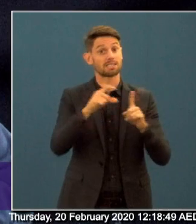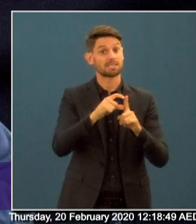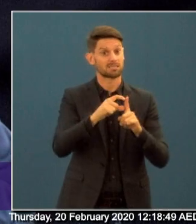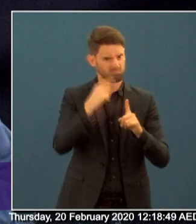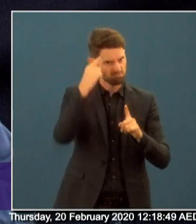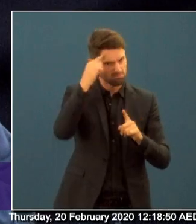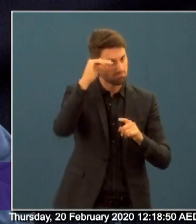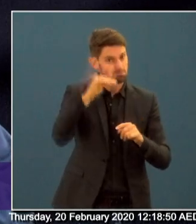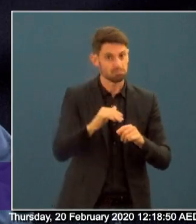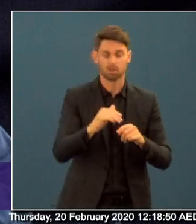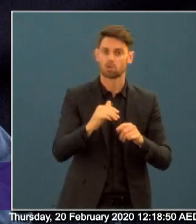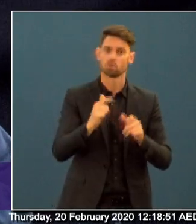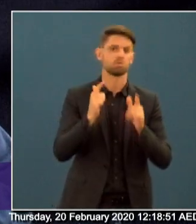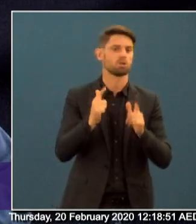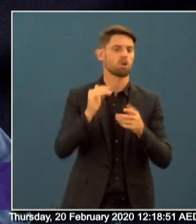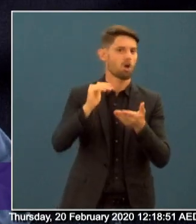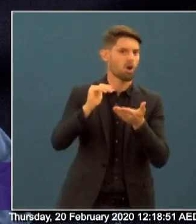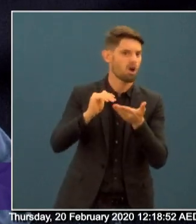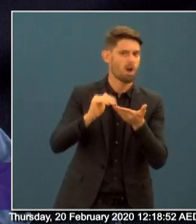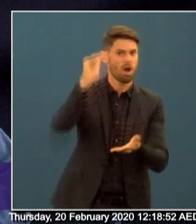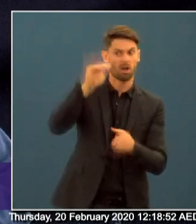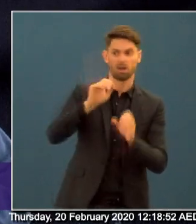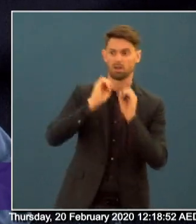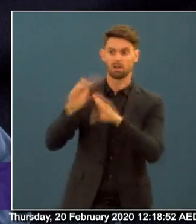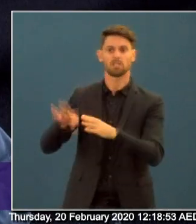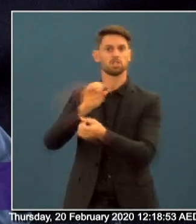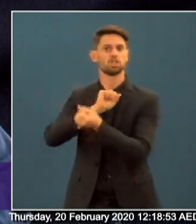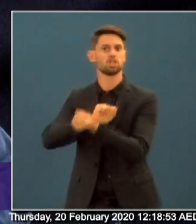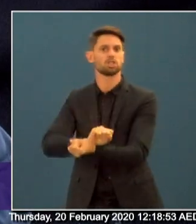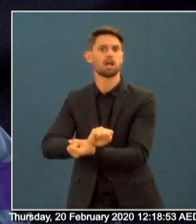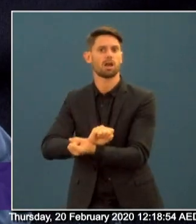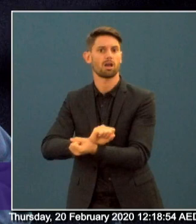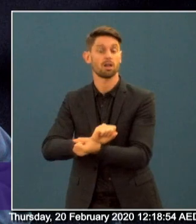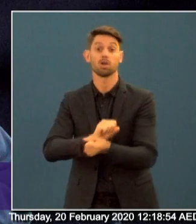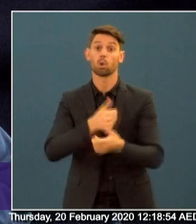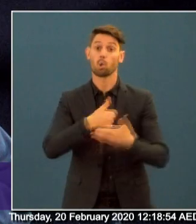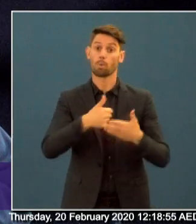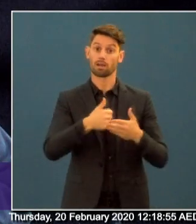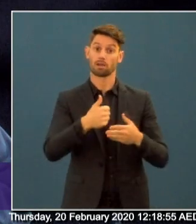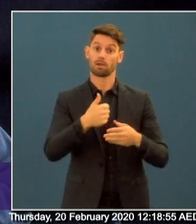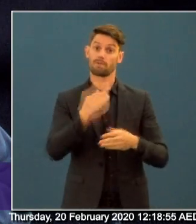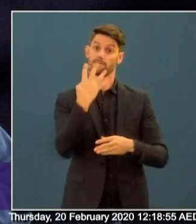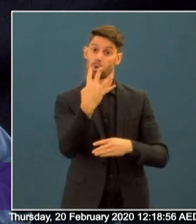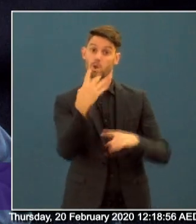custodial settings of an order of about four times the risk of incarceration compared to the general population,